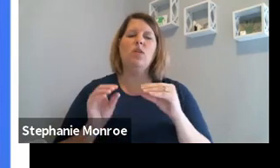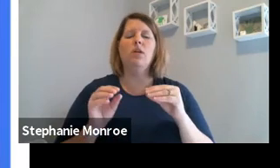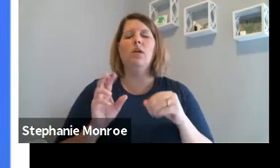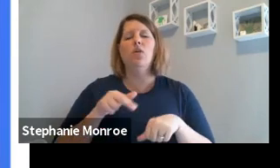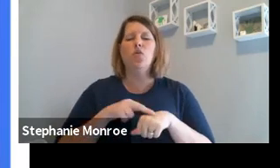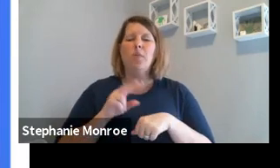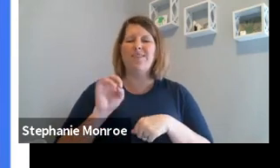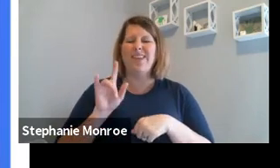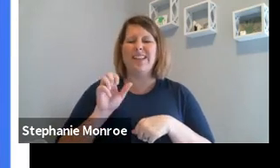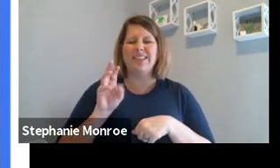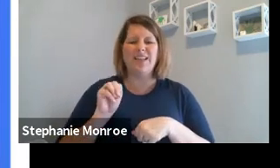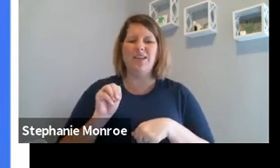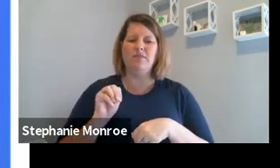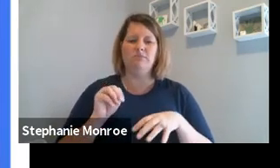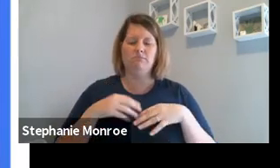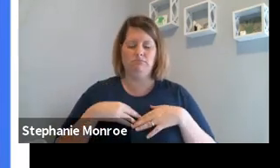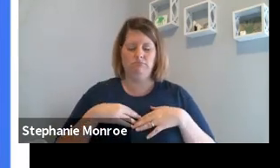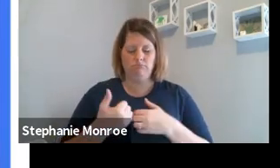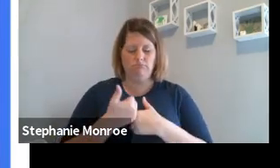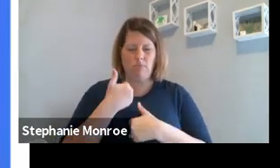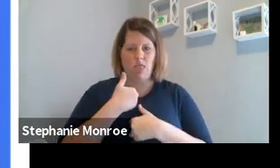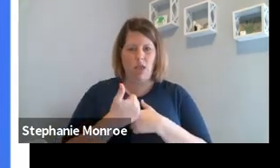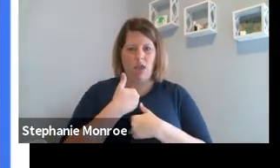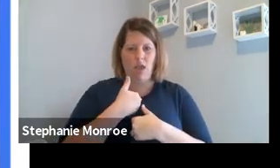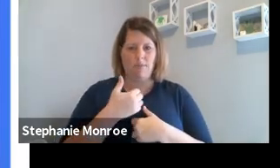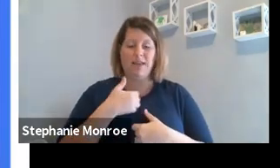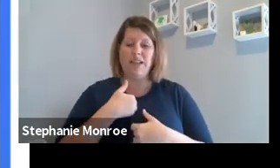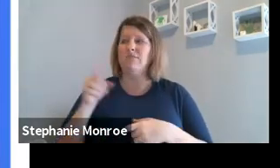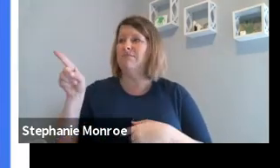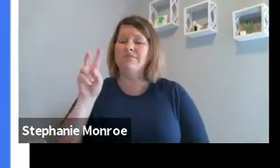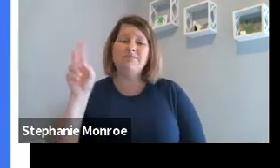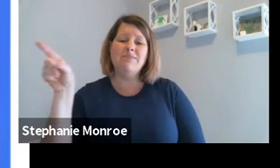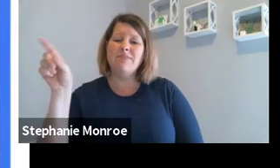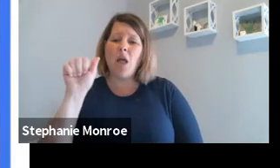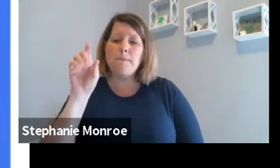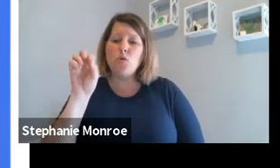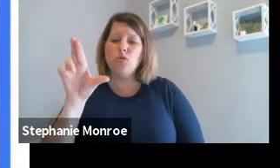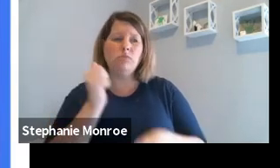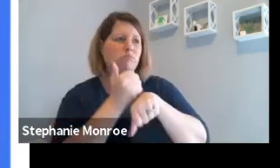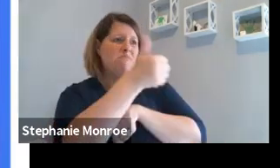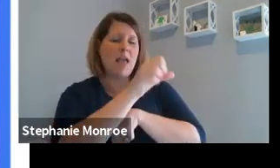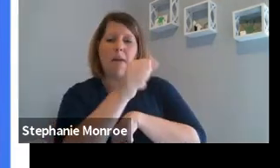They don't take responsibility, what they do is they blame others. They might blame family members, they might blame